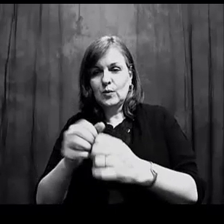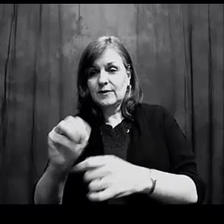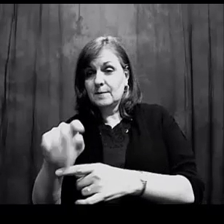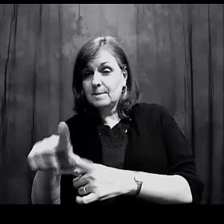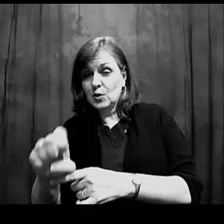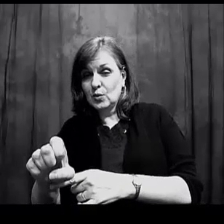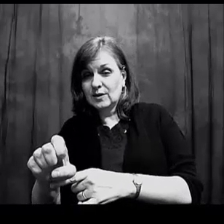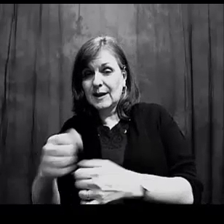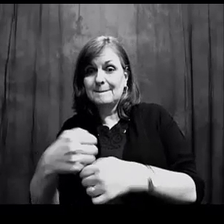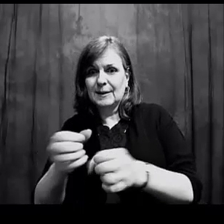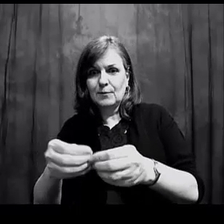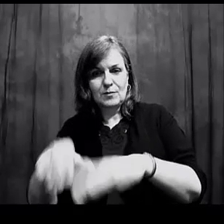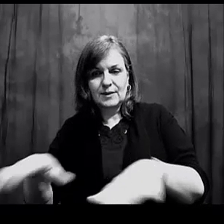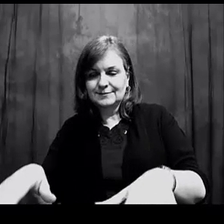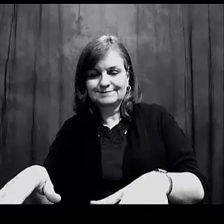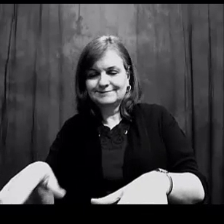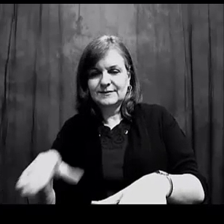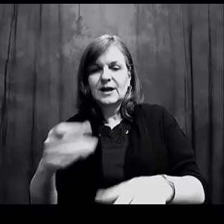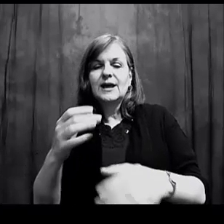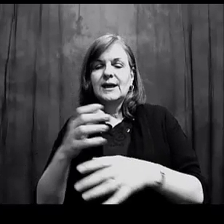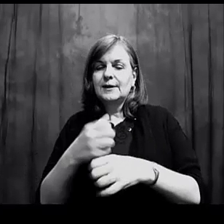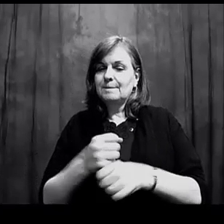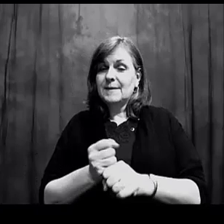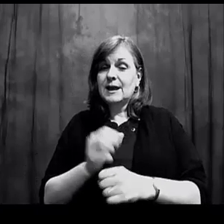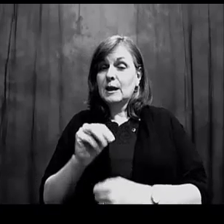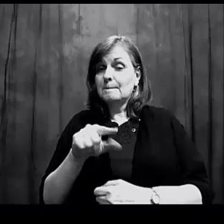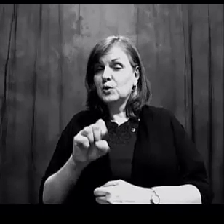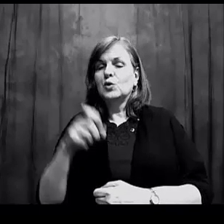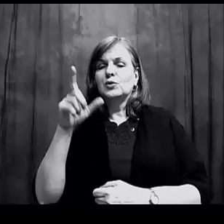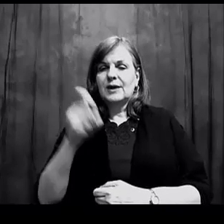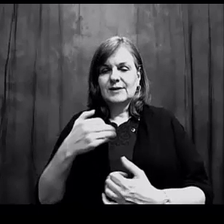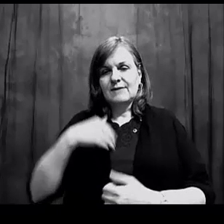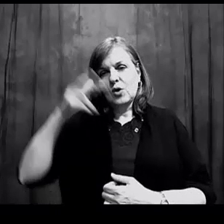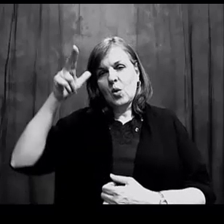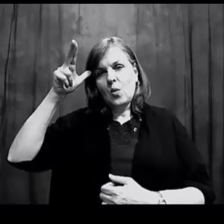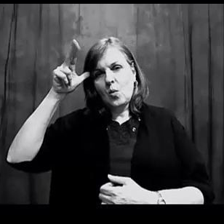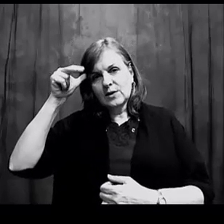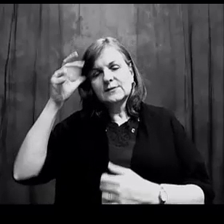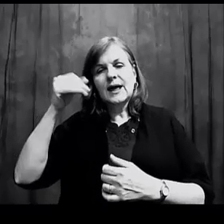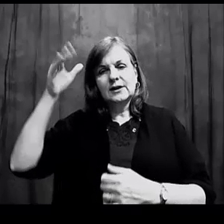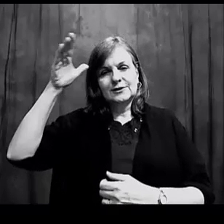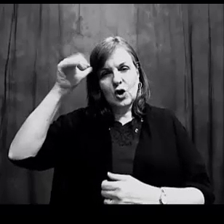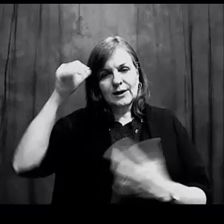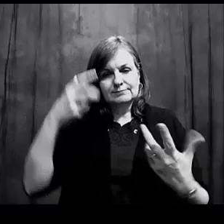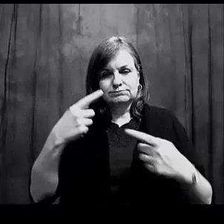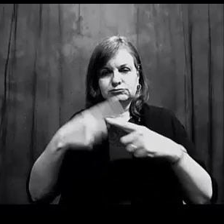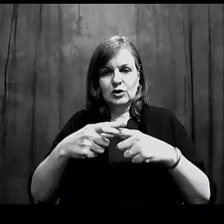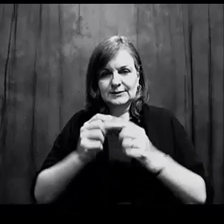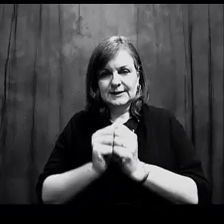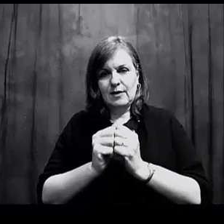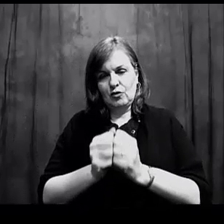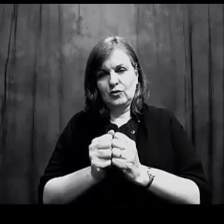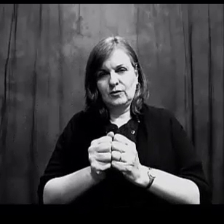to get another mule you have to go back and cross another donkey and another horse and you get another mule then